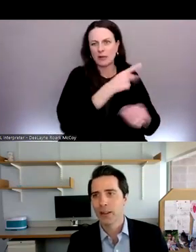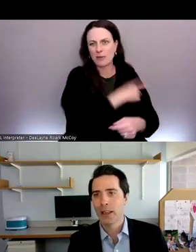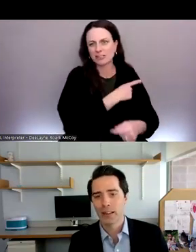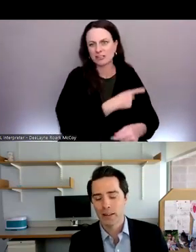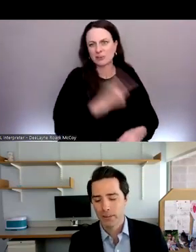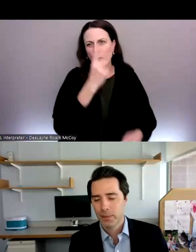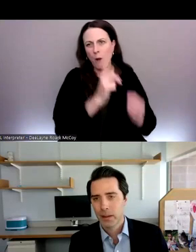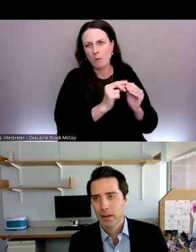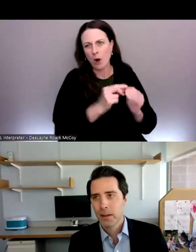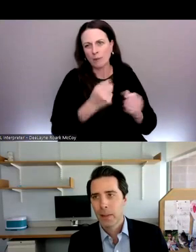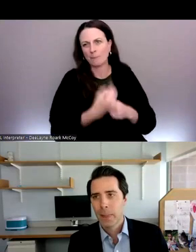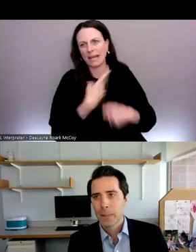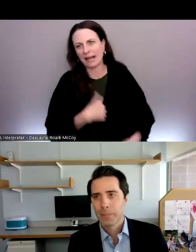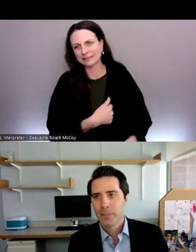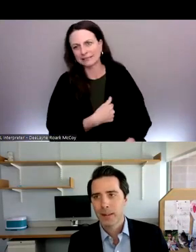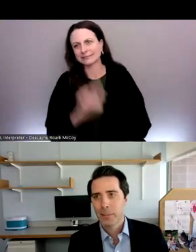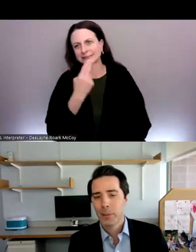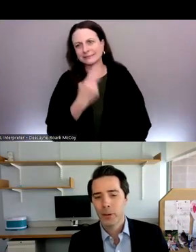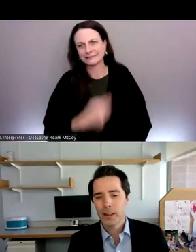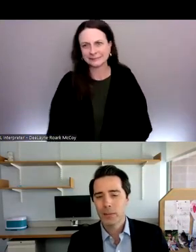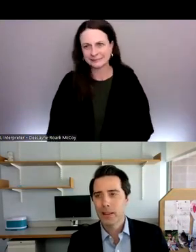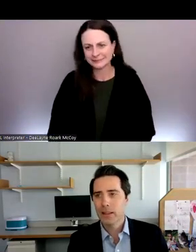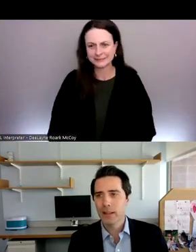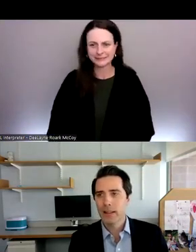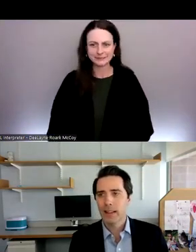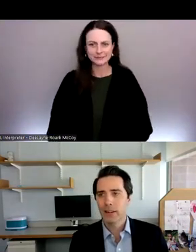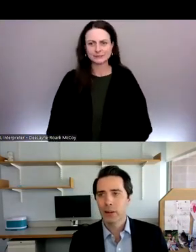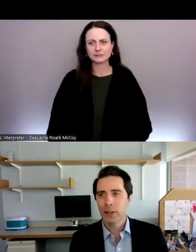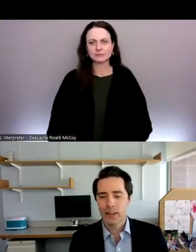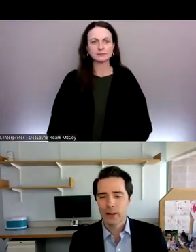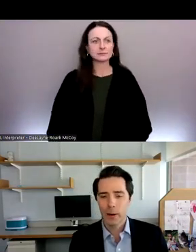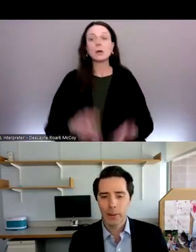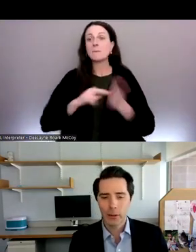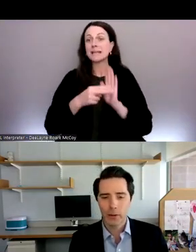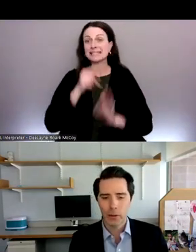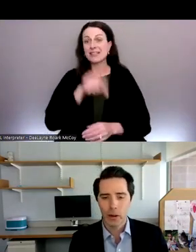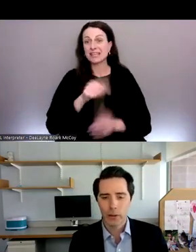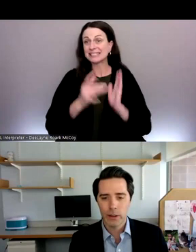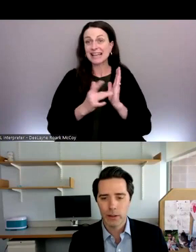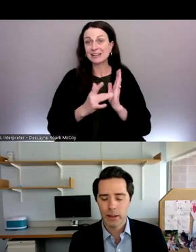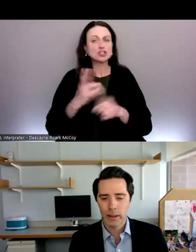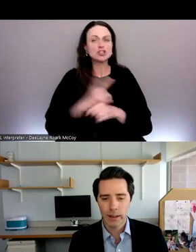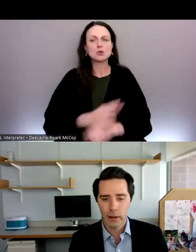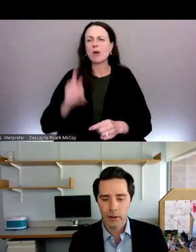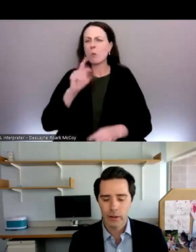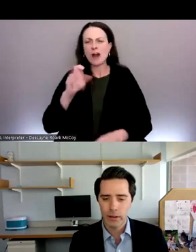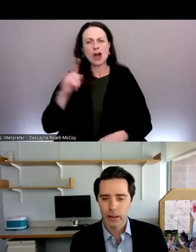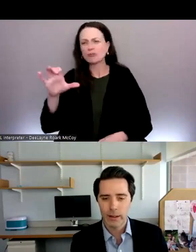they could beat us but what this means is that this technology has now been used for